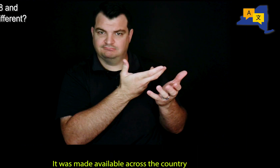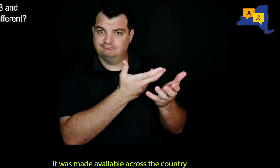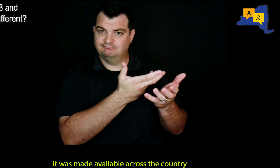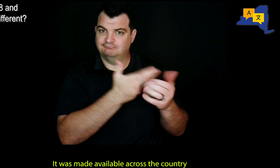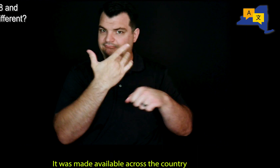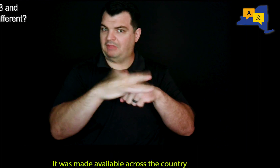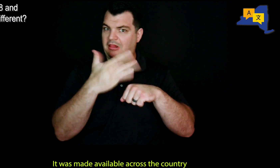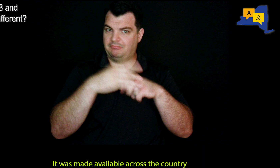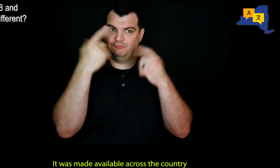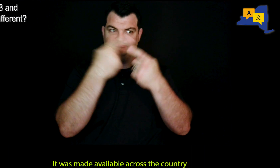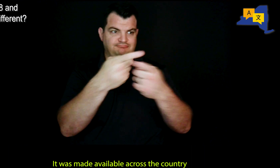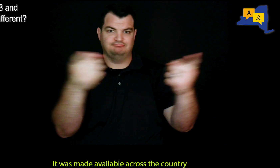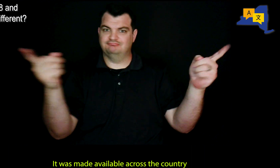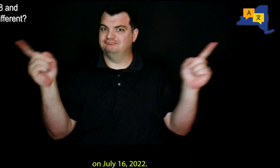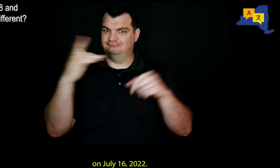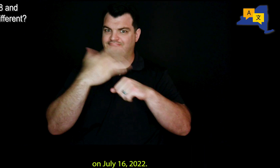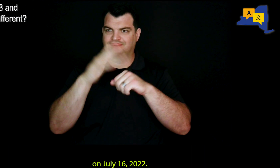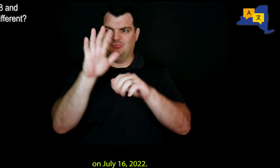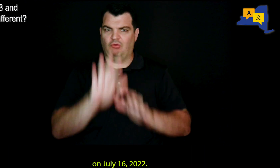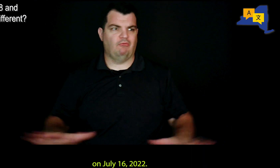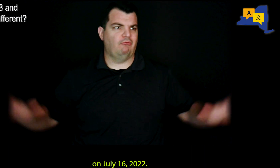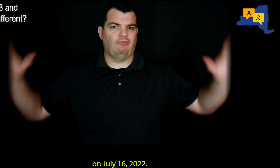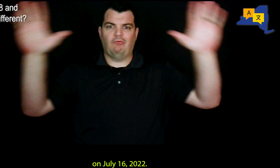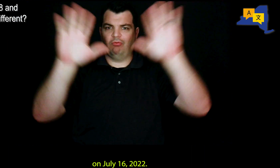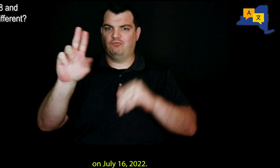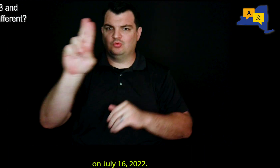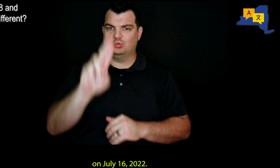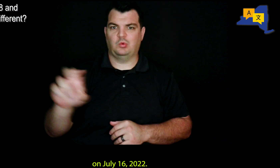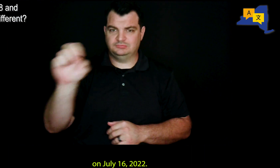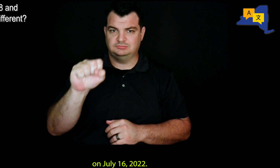It was made available across the country on July 16, 2022.